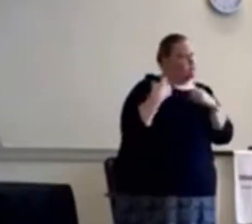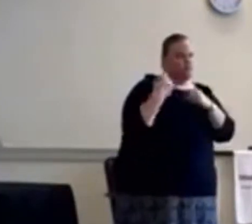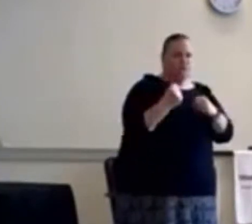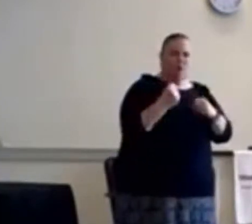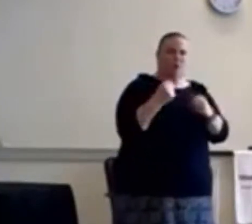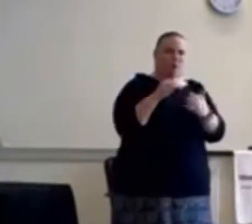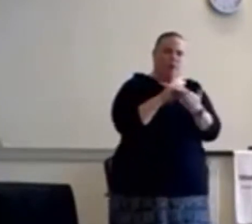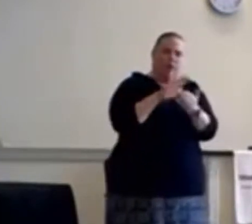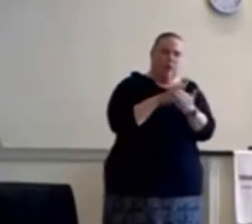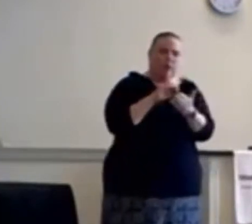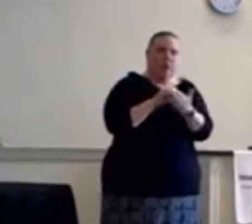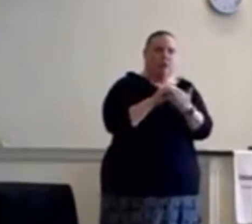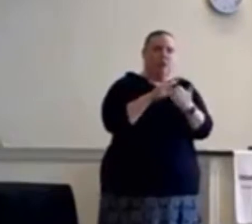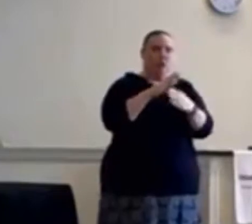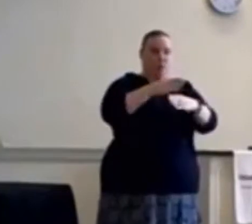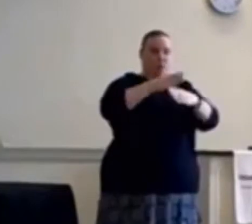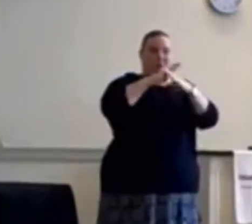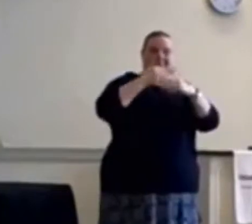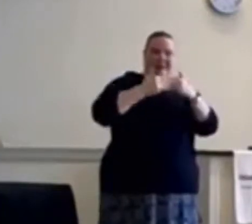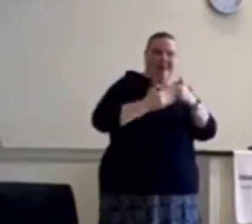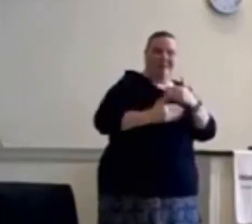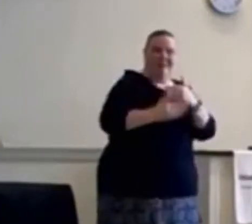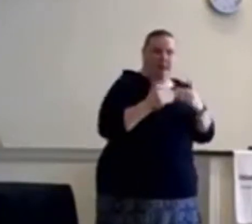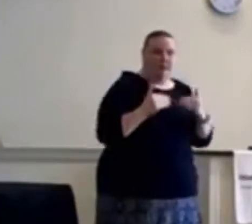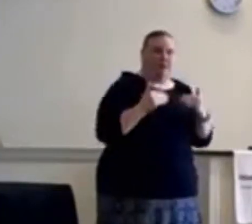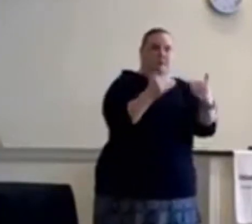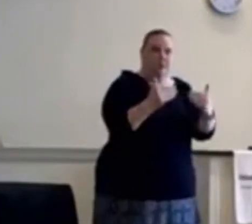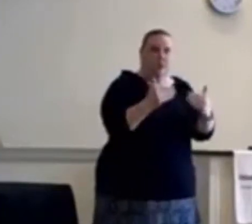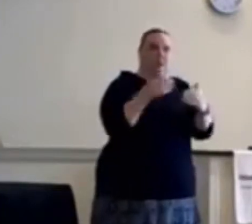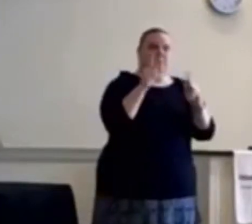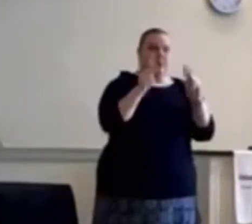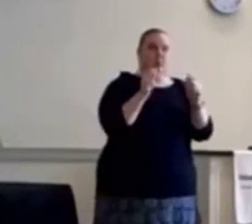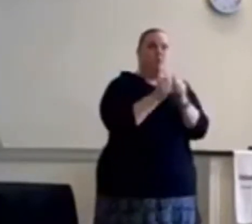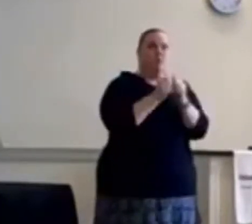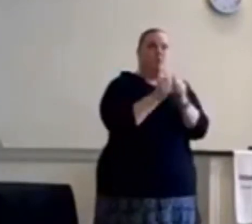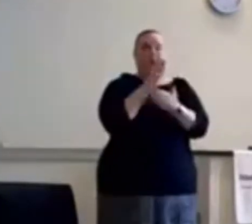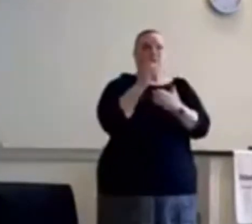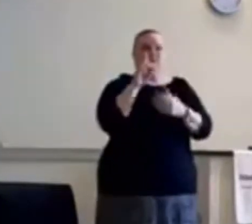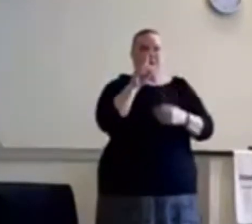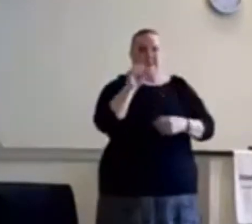advancing the rights of people with disabilities which, by the way 26% of the